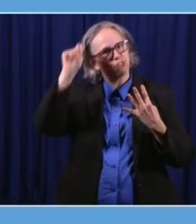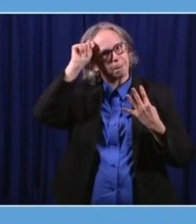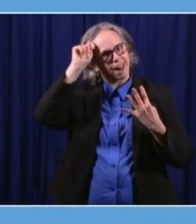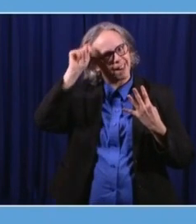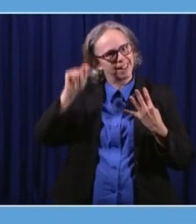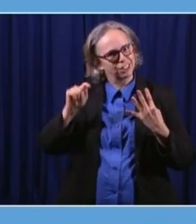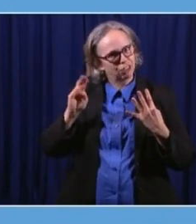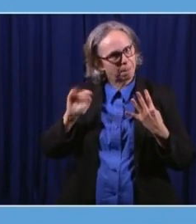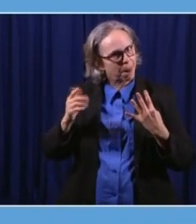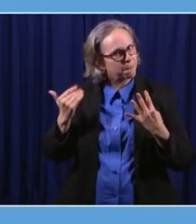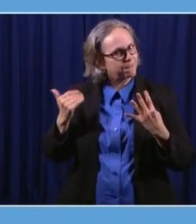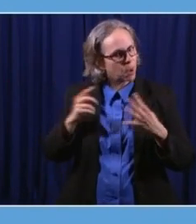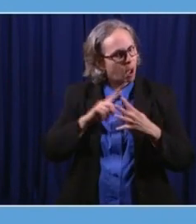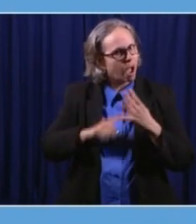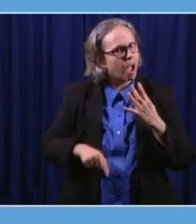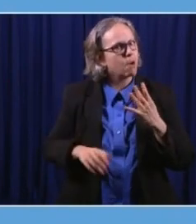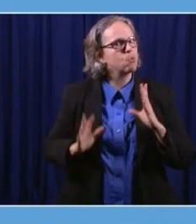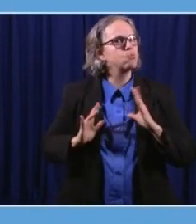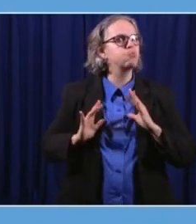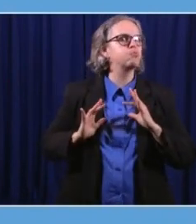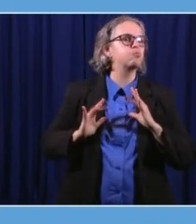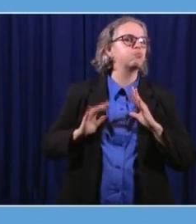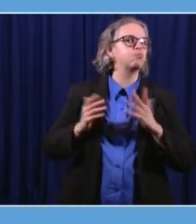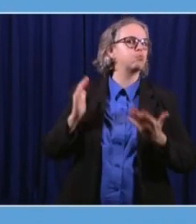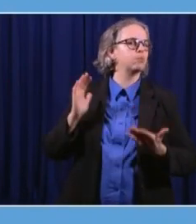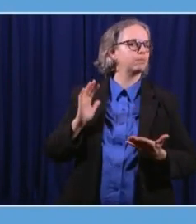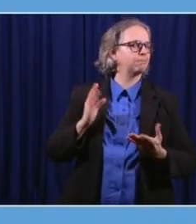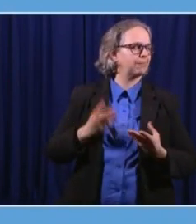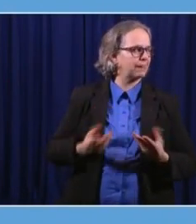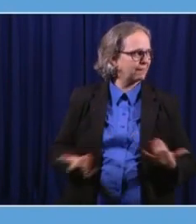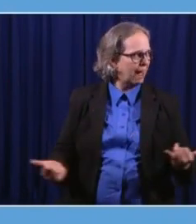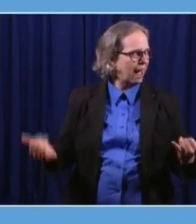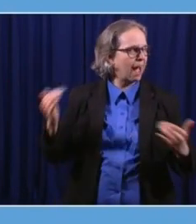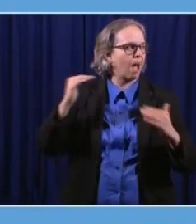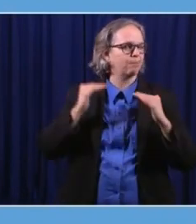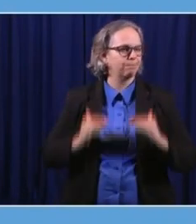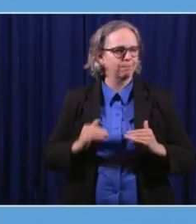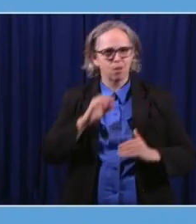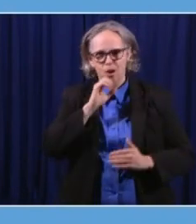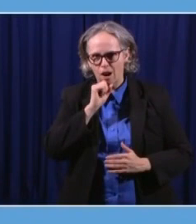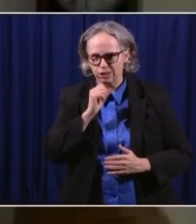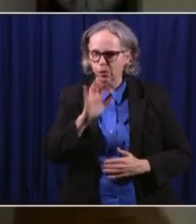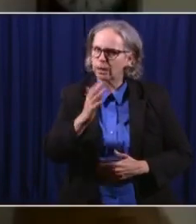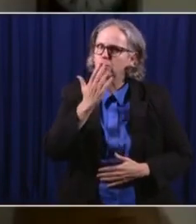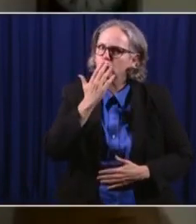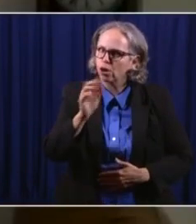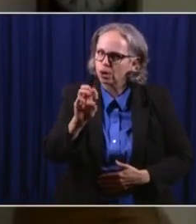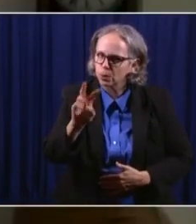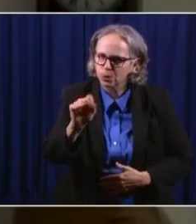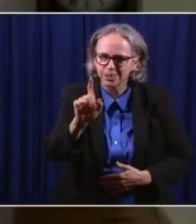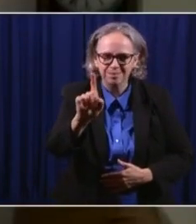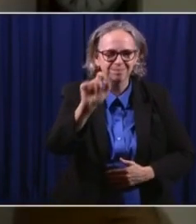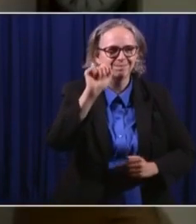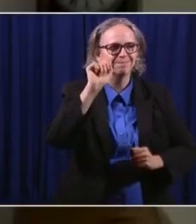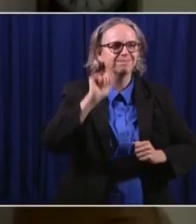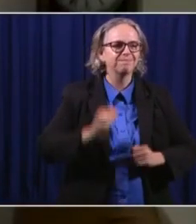CLAIRMONT COUNTY, FRANKLIN COUNTY AND TRUMBLE COUNTY. THIS IS ALSO THE SMALLEST NUMBER OF OHIOANS LIVING IN RED COUNTIES SINCE THE ALERT SYSTEM